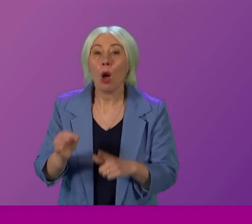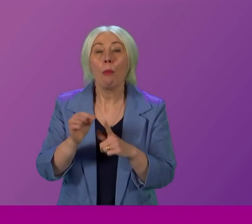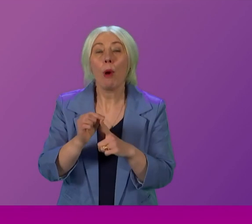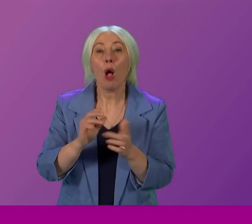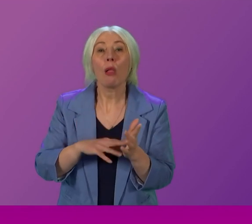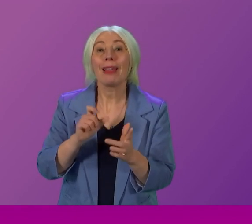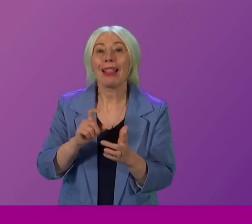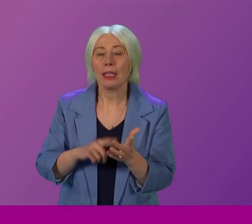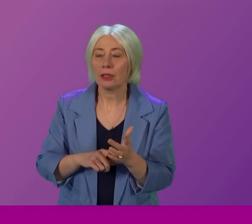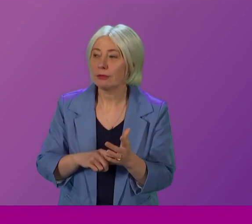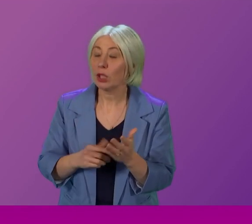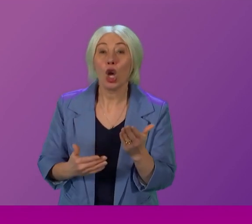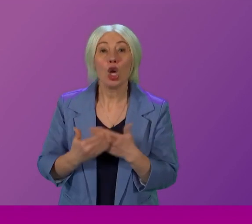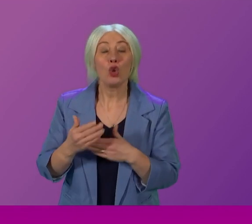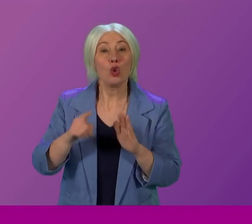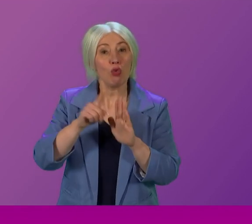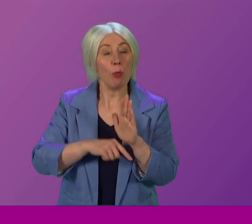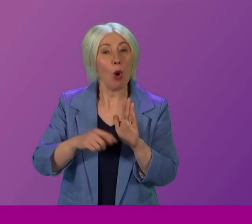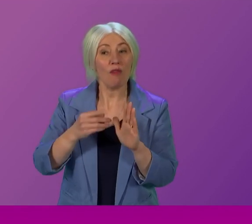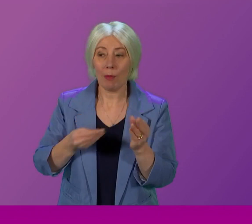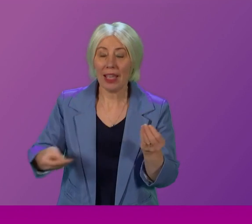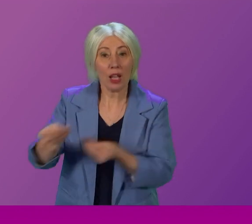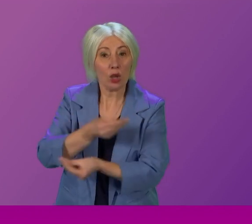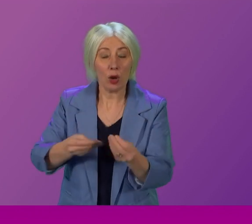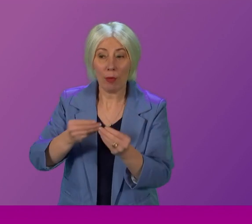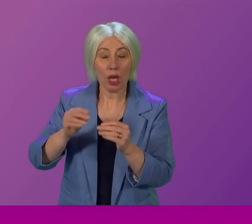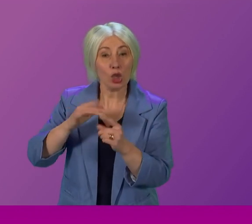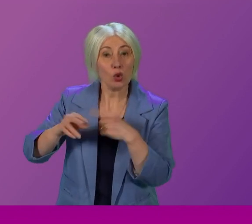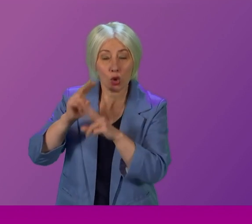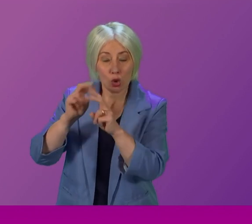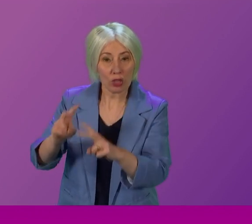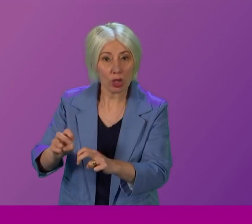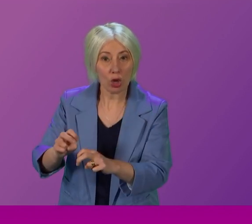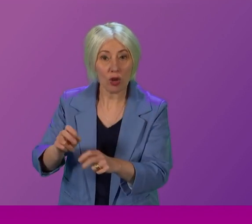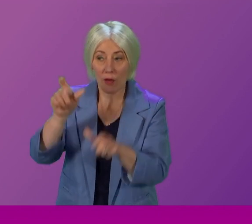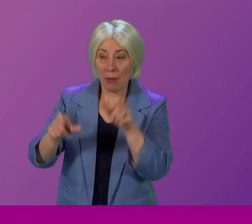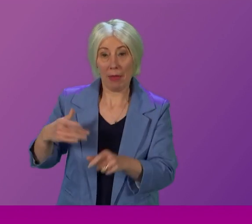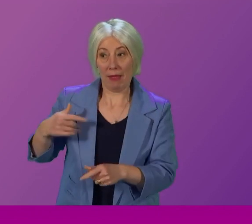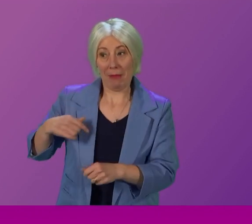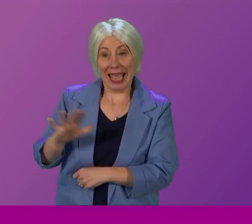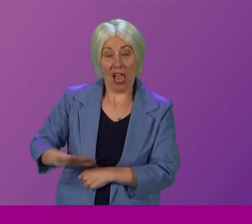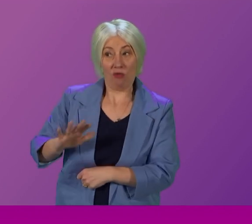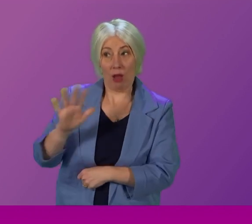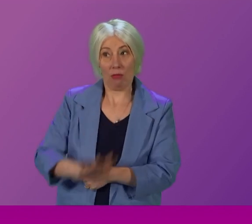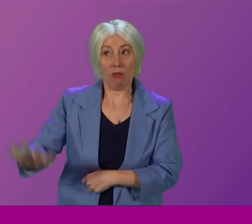A new report from the National Institute of Economic and Social Research warns that households in my constituency and across the United Kingdom could face a